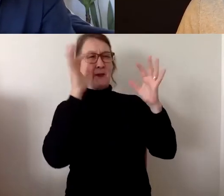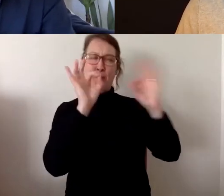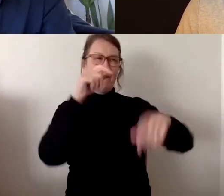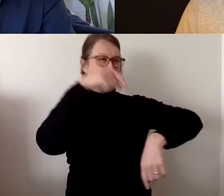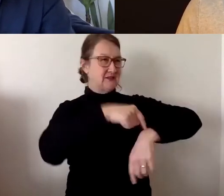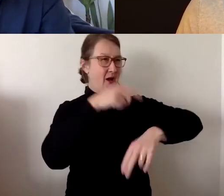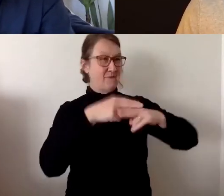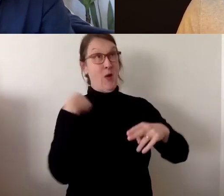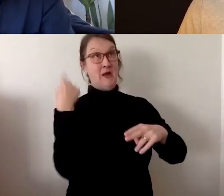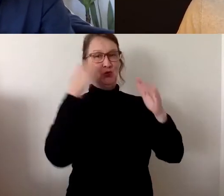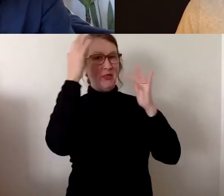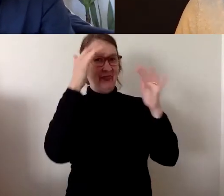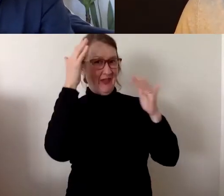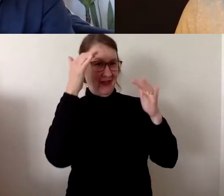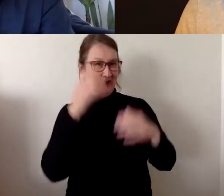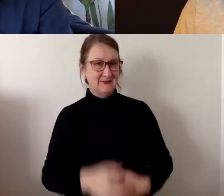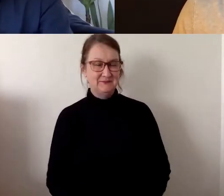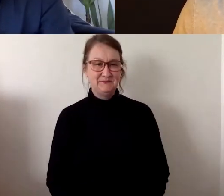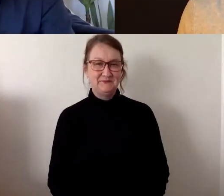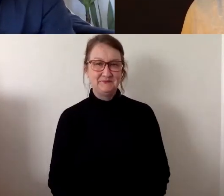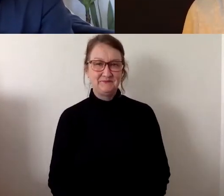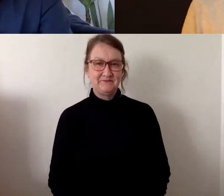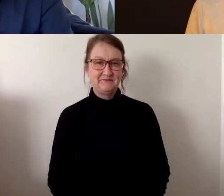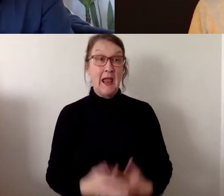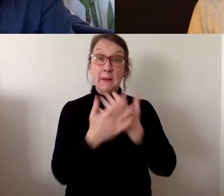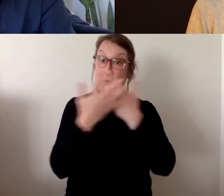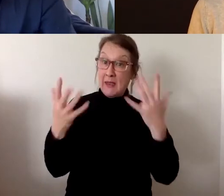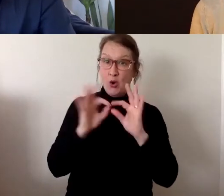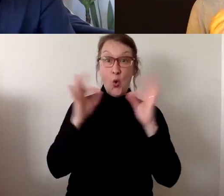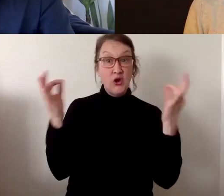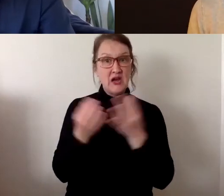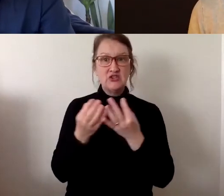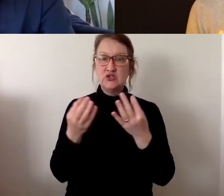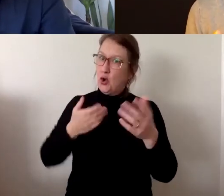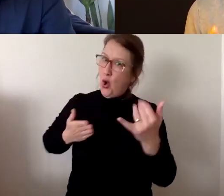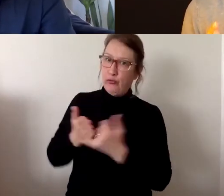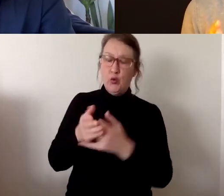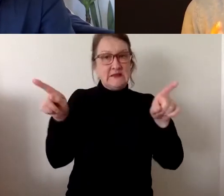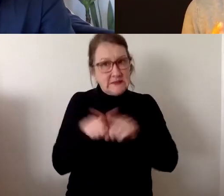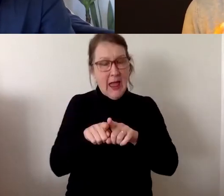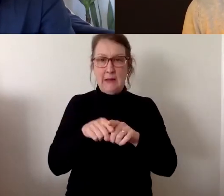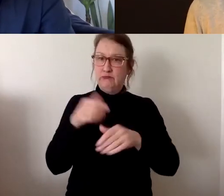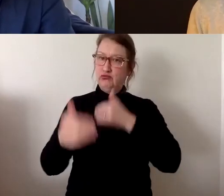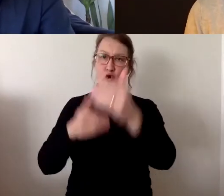what I know many organisations will be going through in the coming months. Let's take some questions now, George.